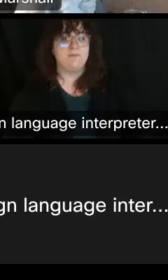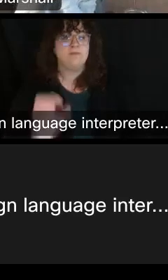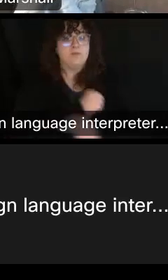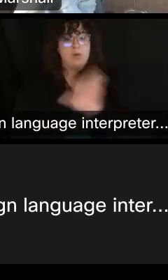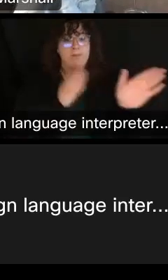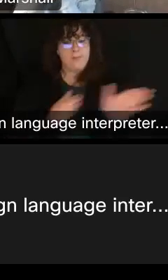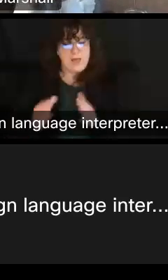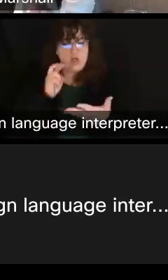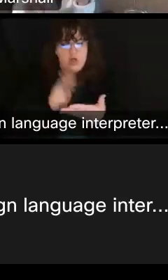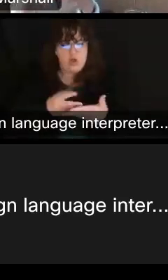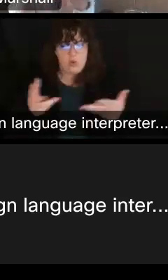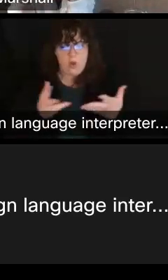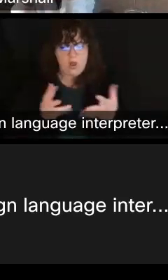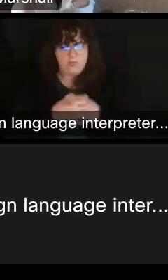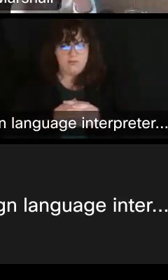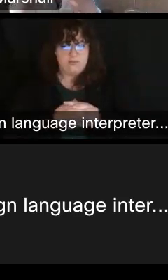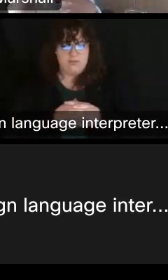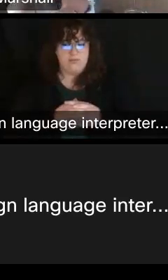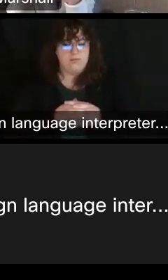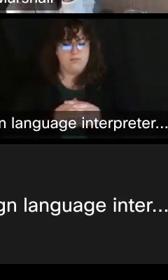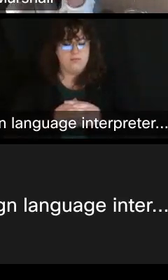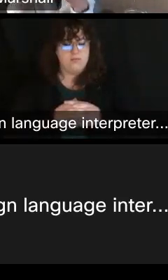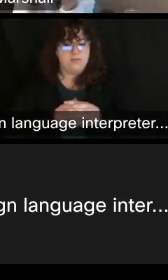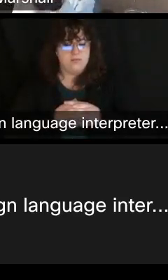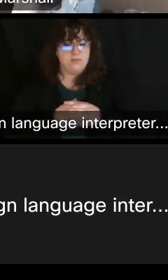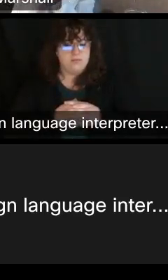What's the mental health treatment, and this is what you're going to talk about with the family,